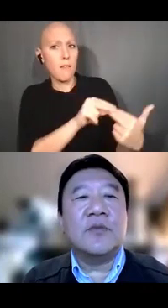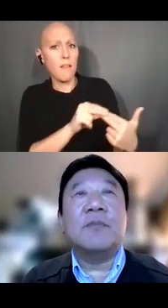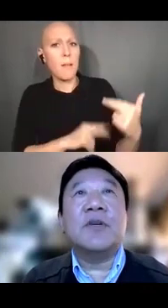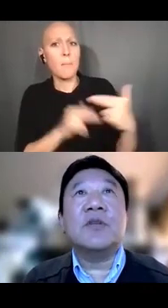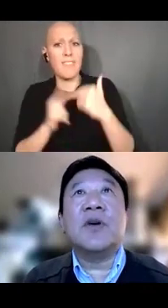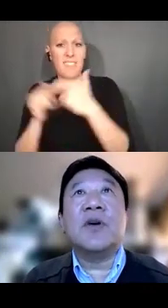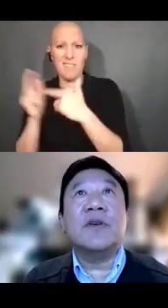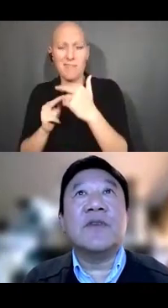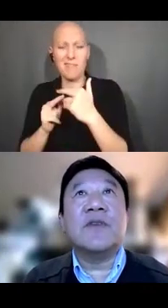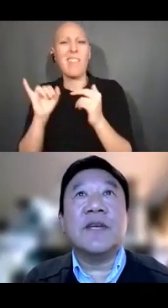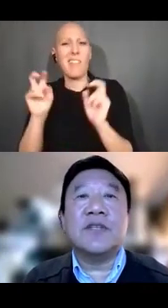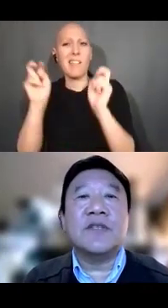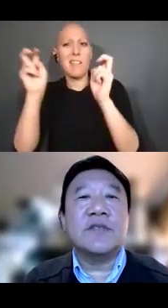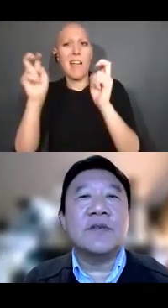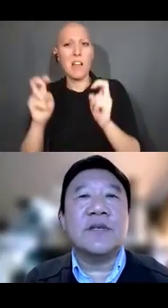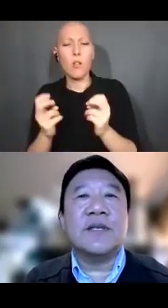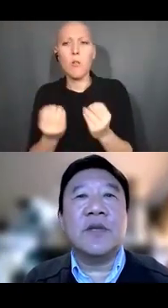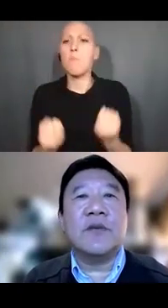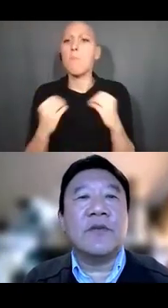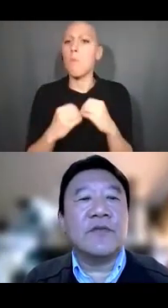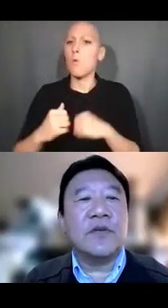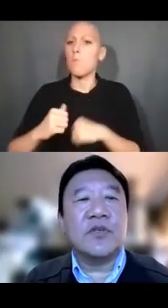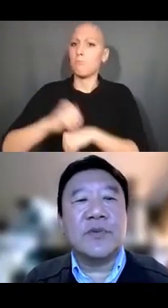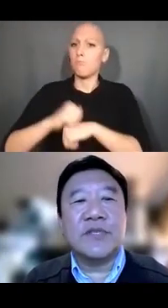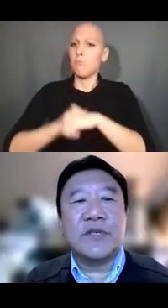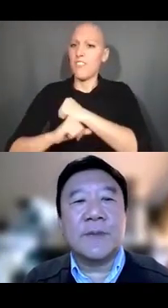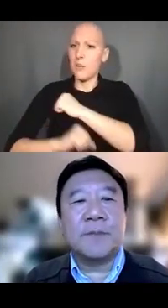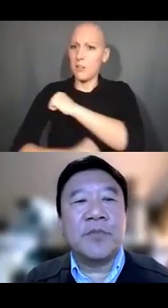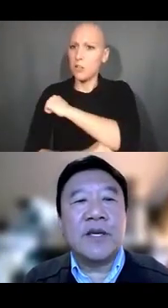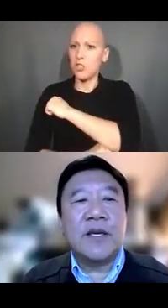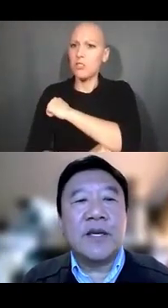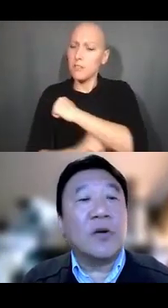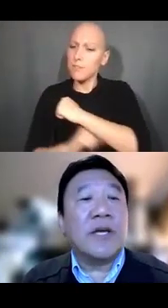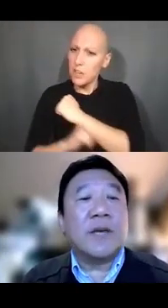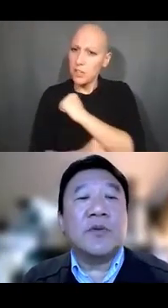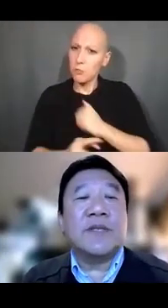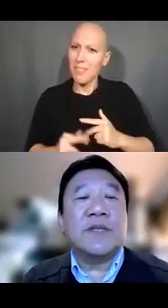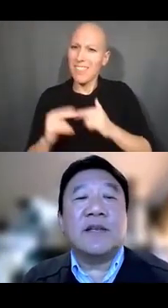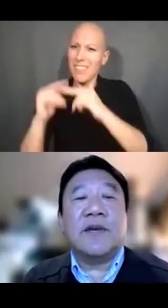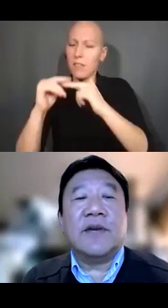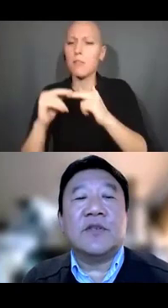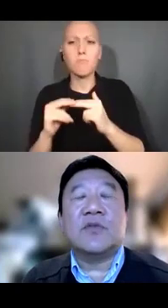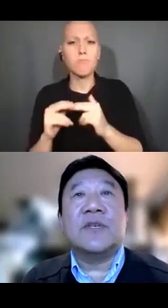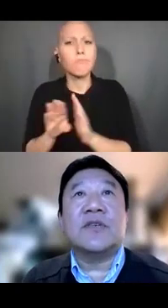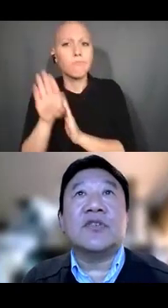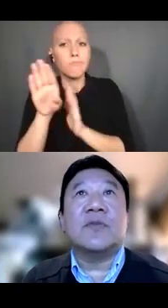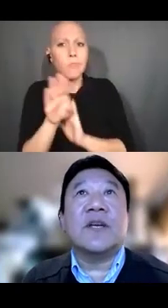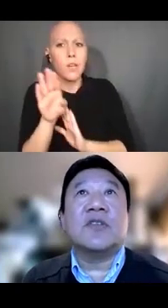We build upon those foundations for future research. It also helps to accelerate future research direction